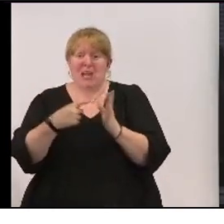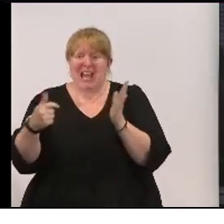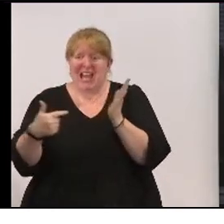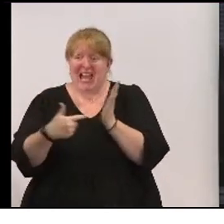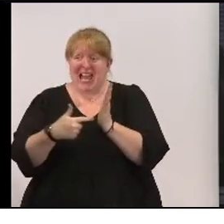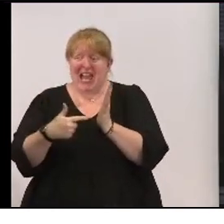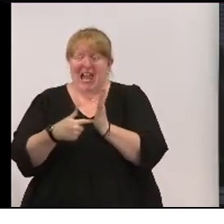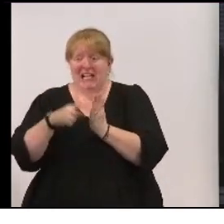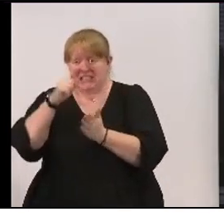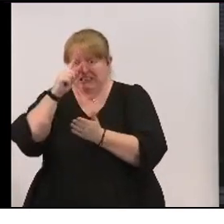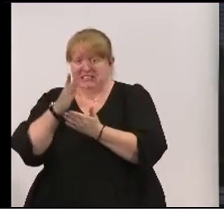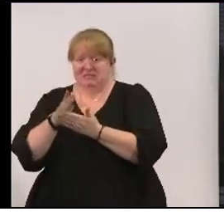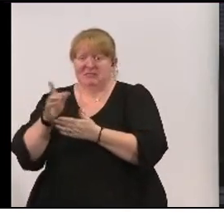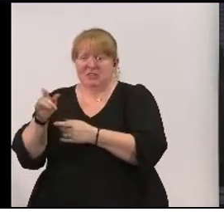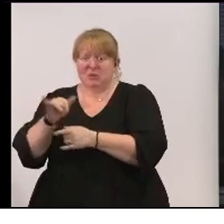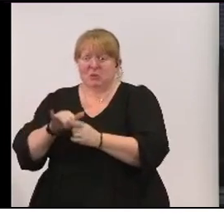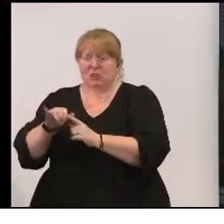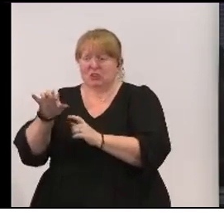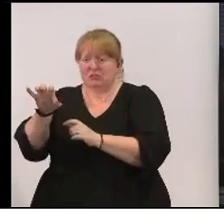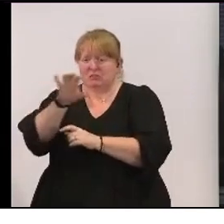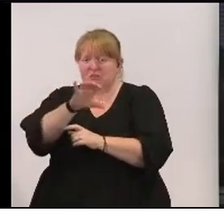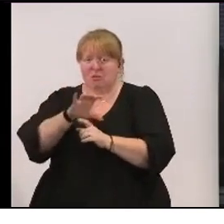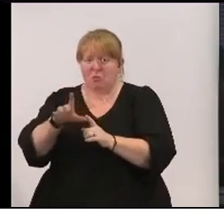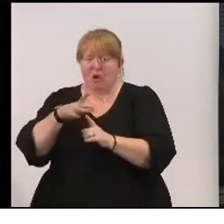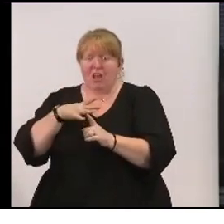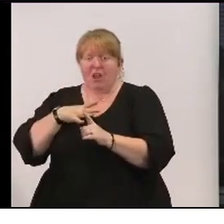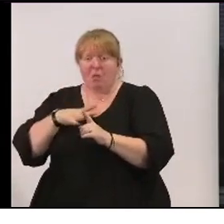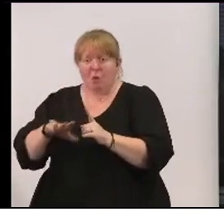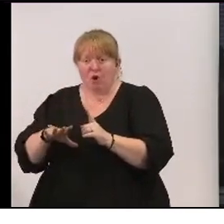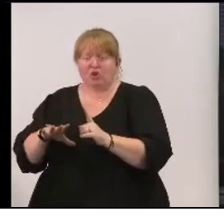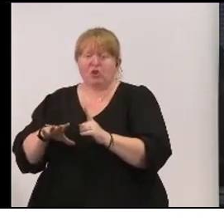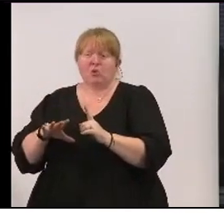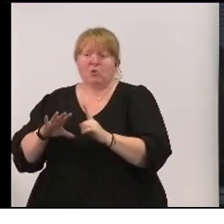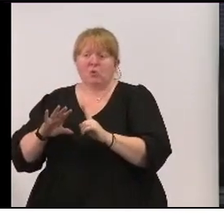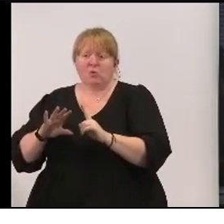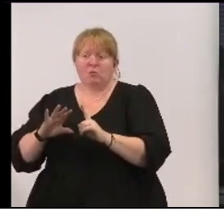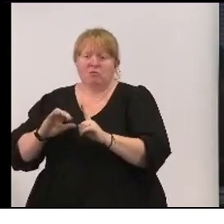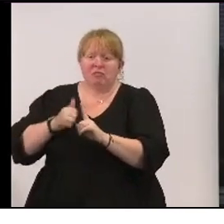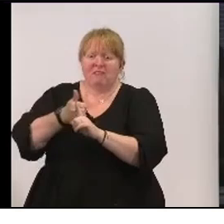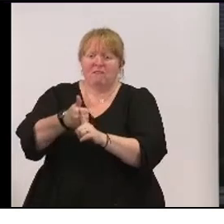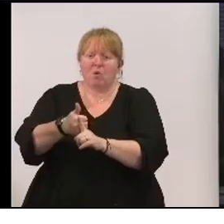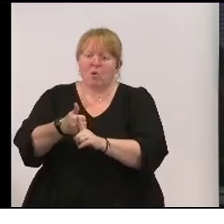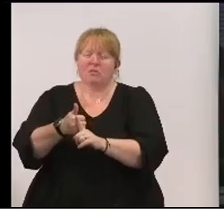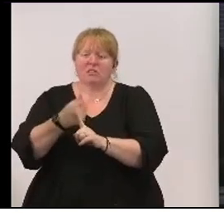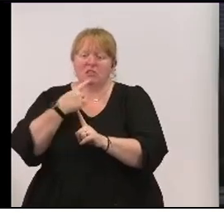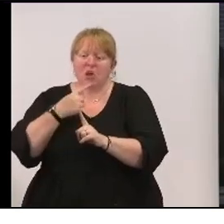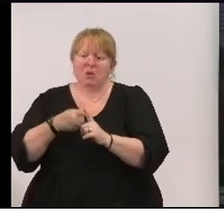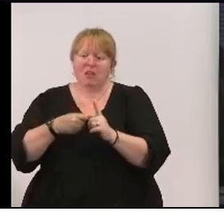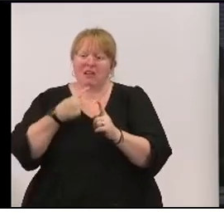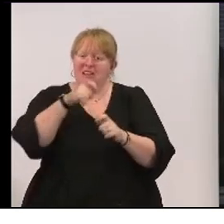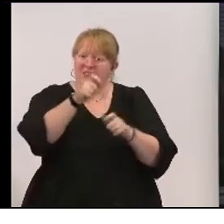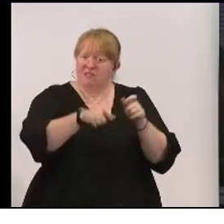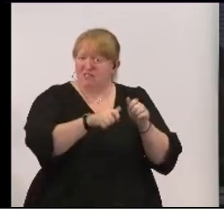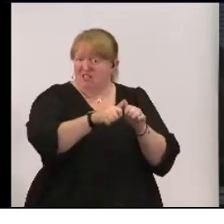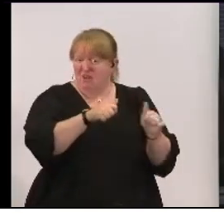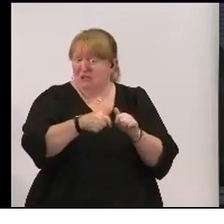determine what it wants to enforce as a punishment kind of provides you, you can start to see the